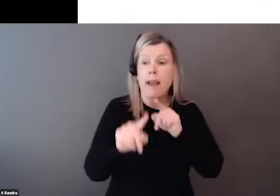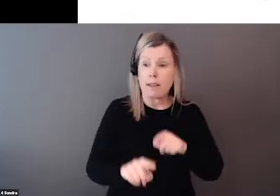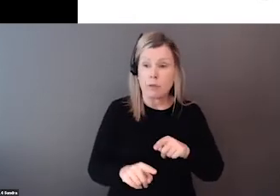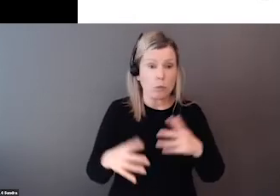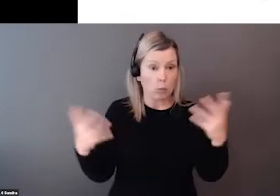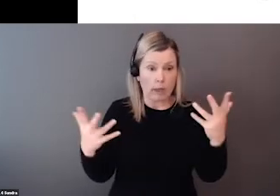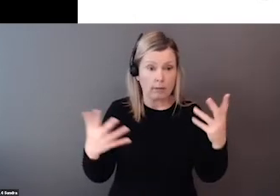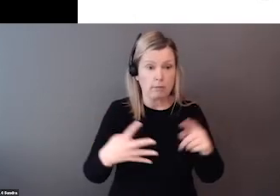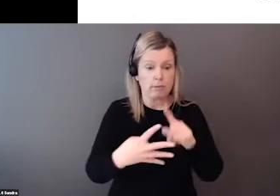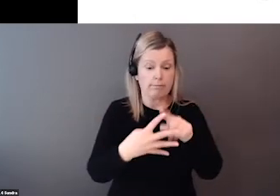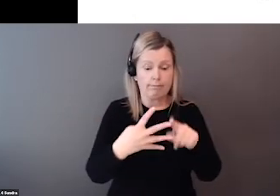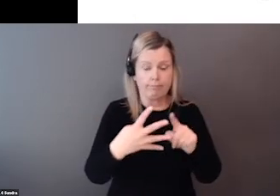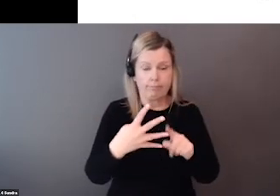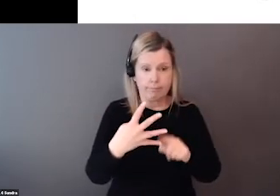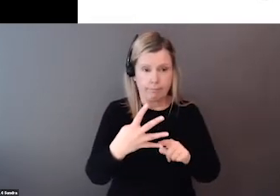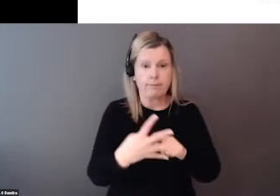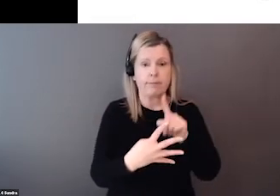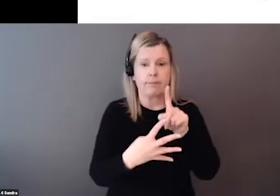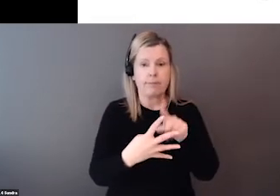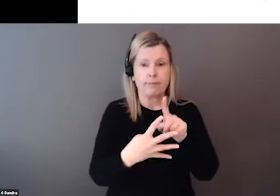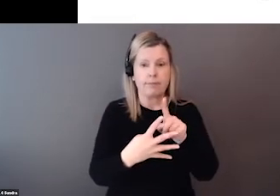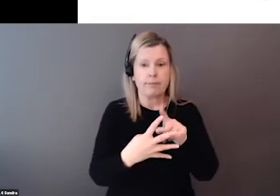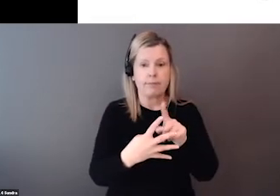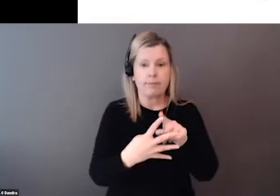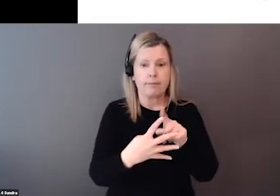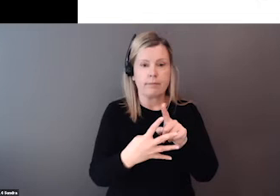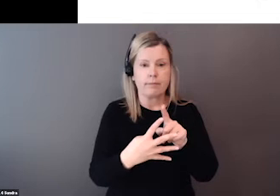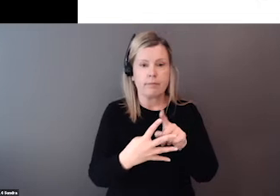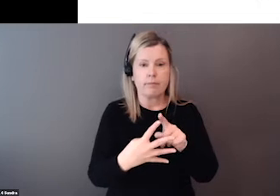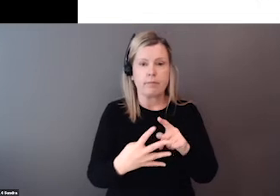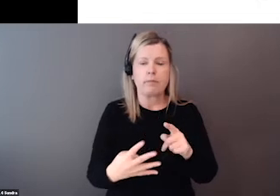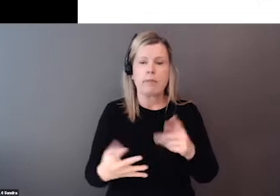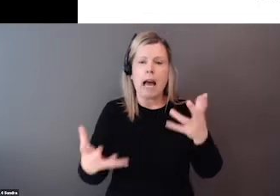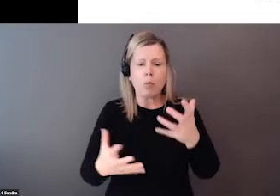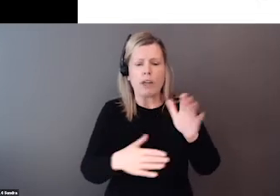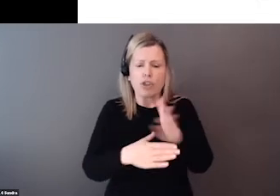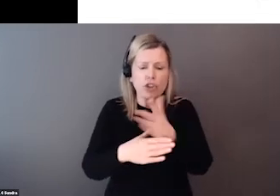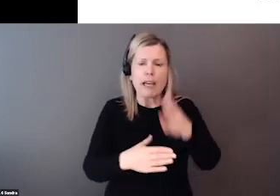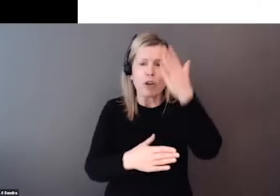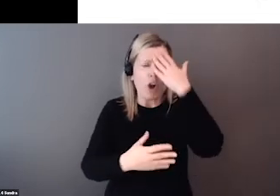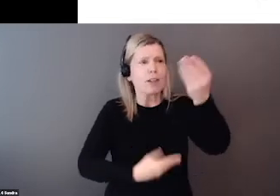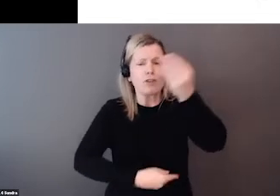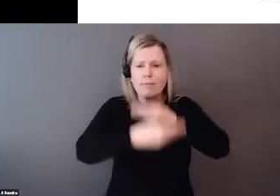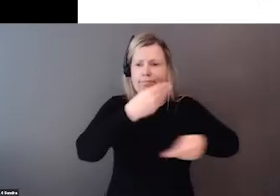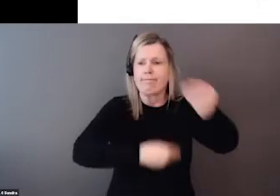The first and really important aspect is an integrated knowledge transfer and exchange approach, which we hope to really accomplish through this research.